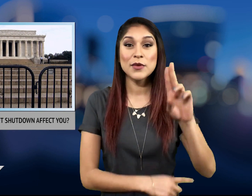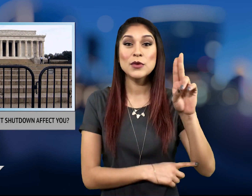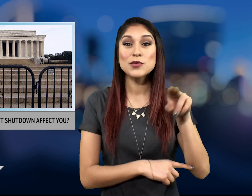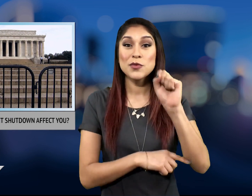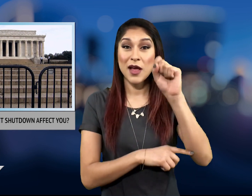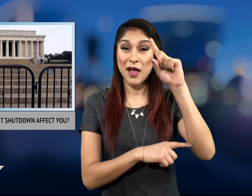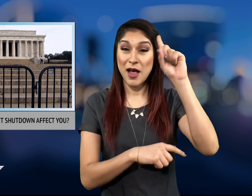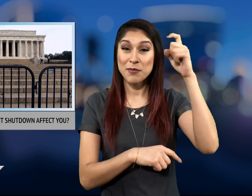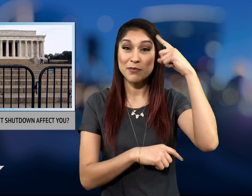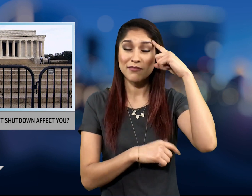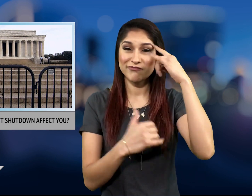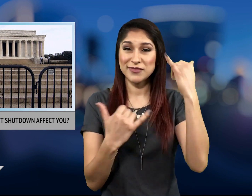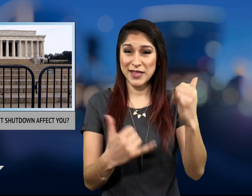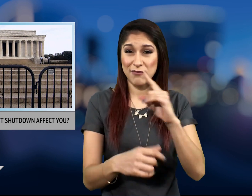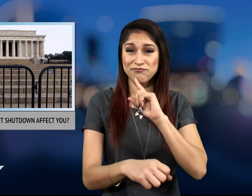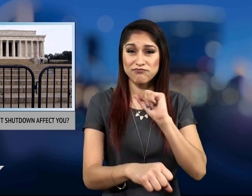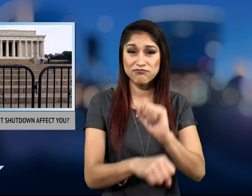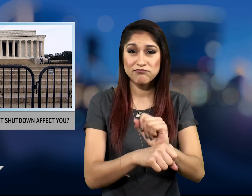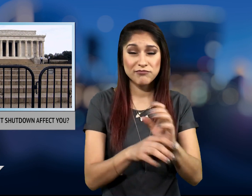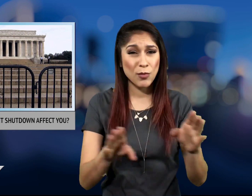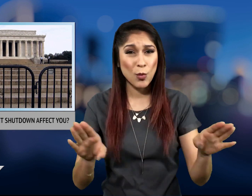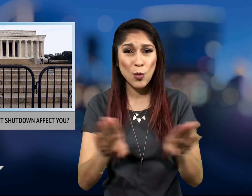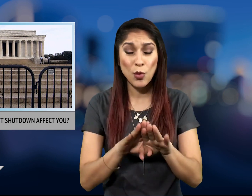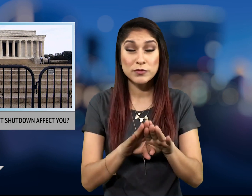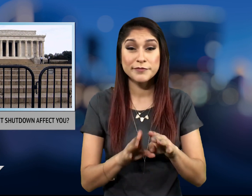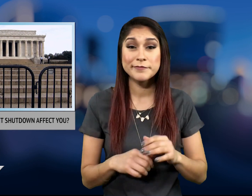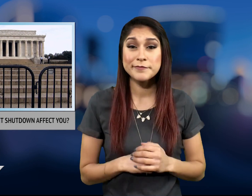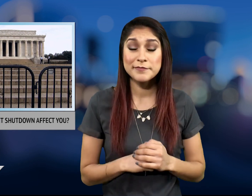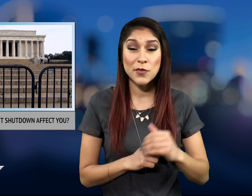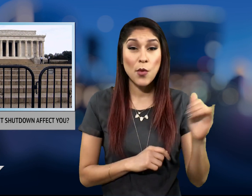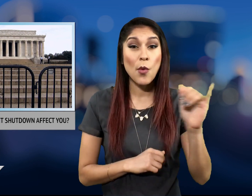The US government is officially shut down.